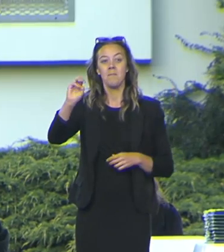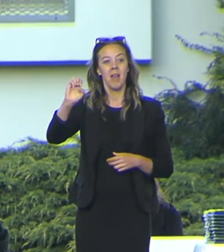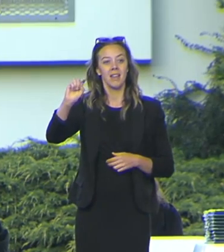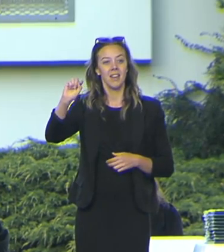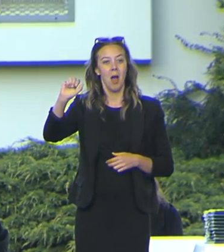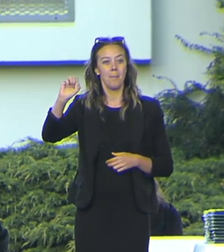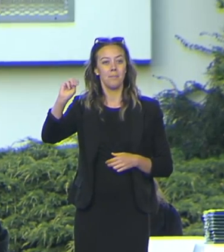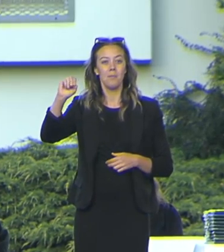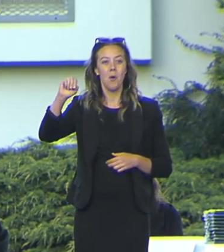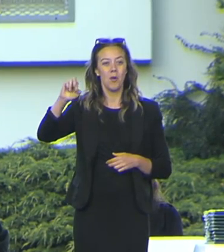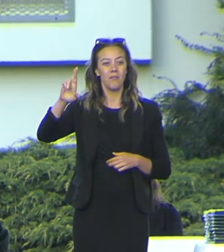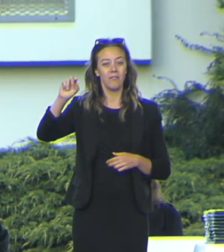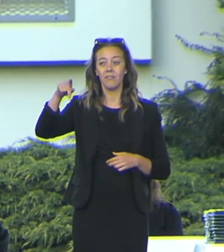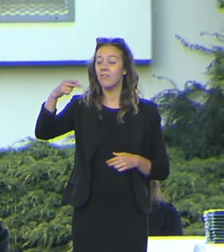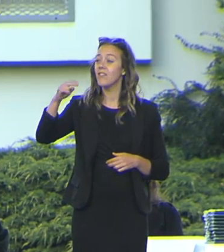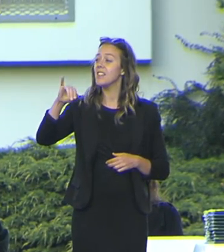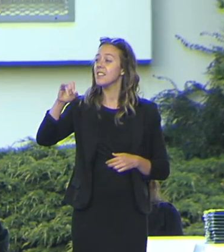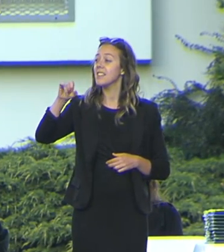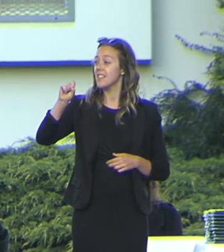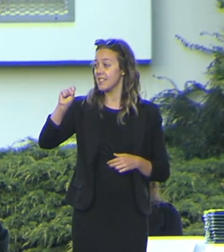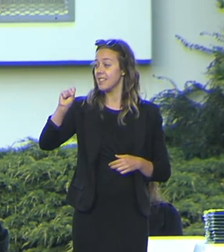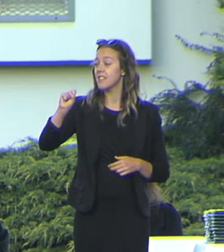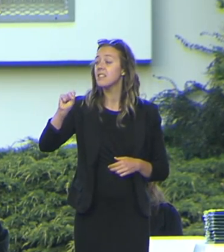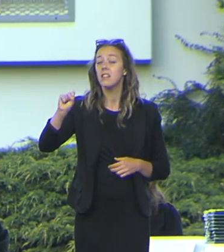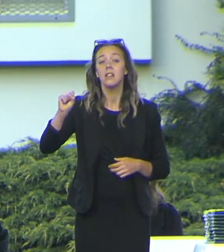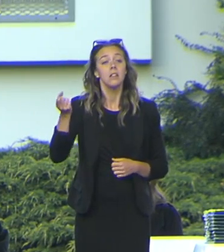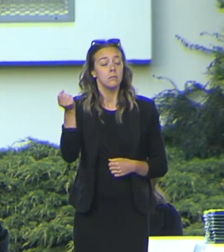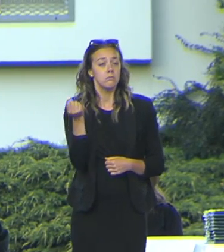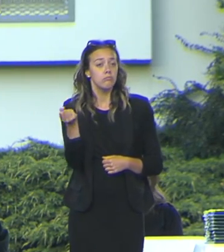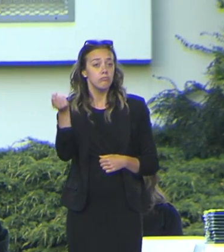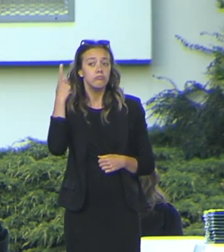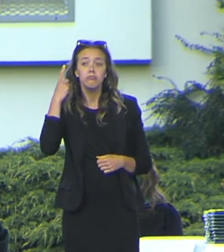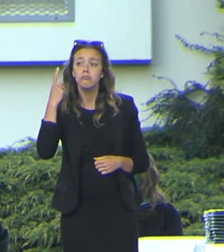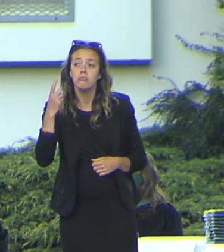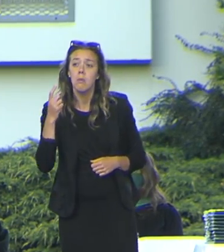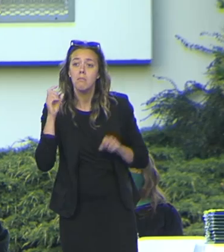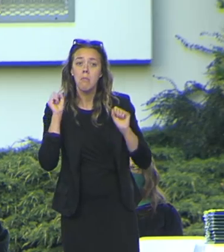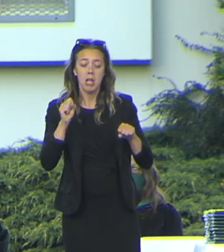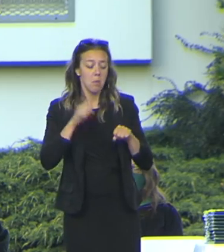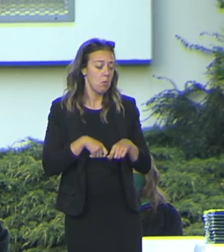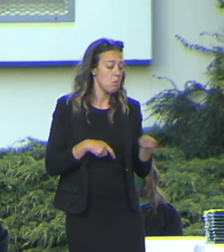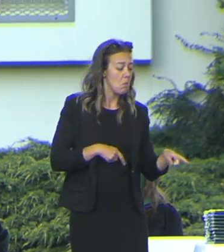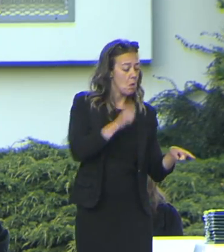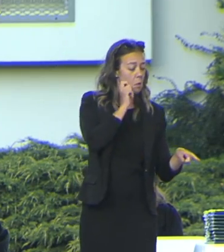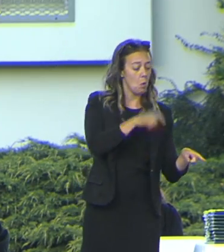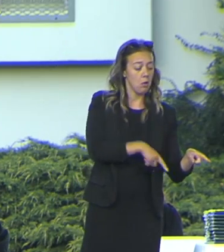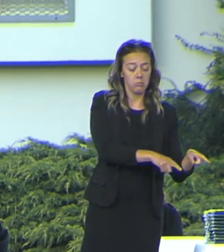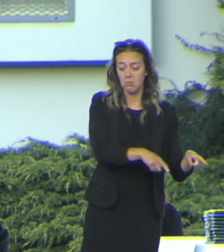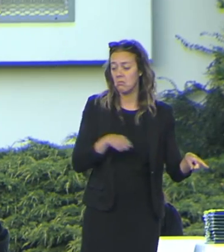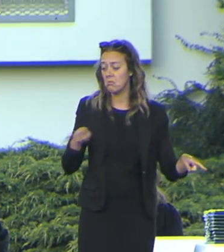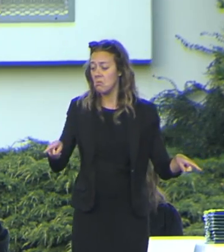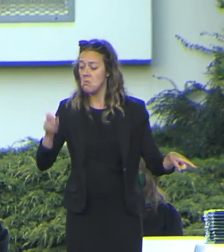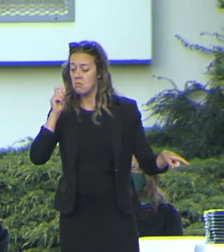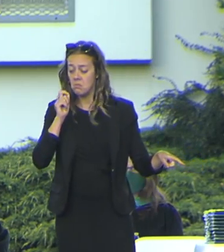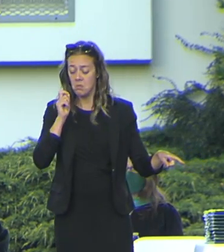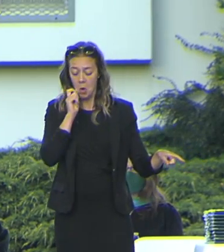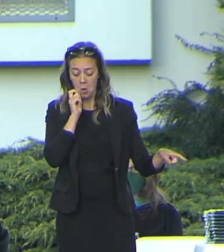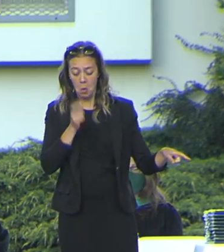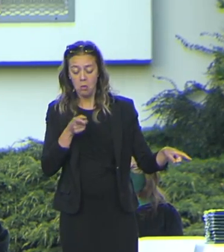Now they may they may be able to appreciate what was and what is and my sincere hope